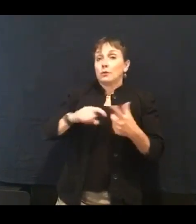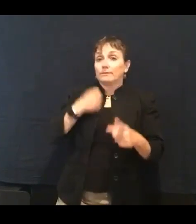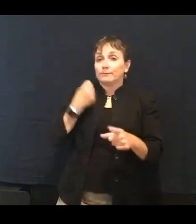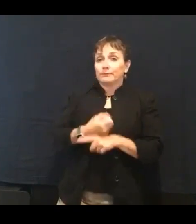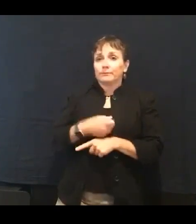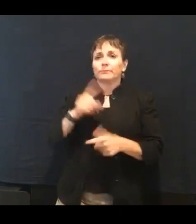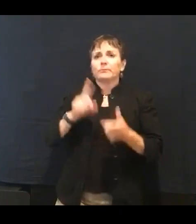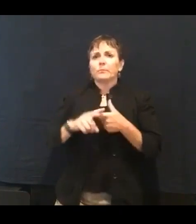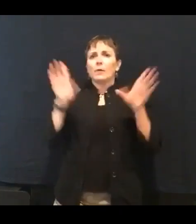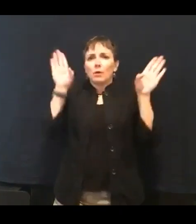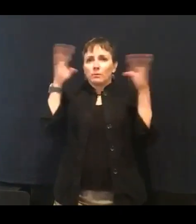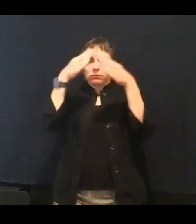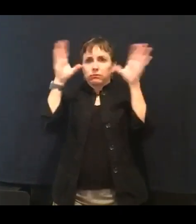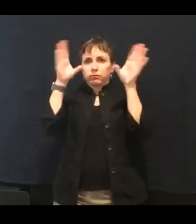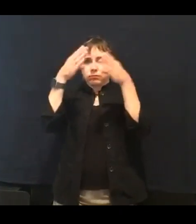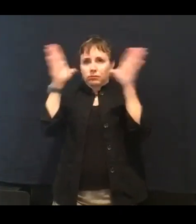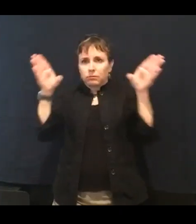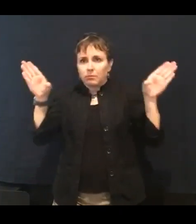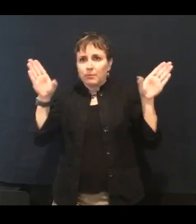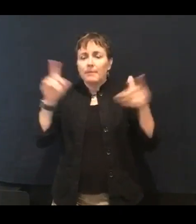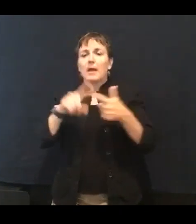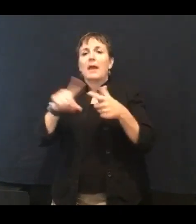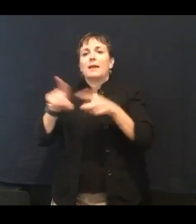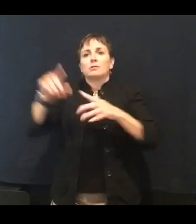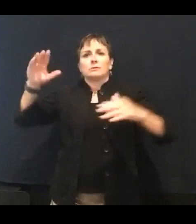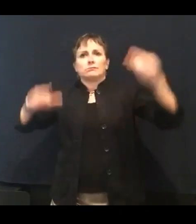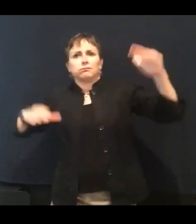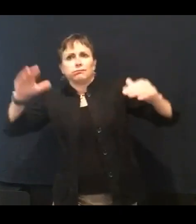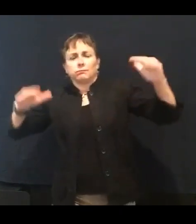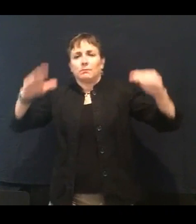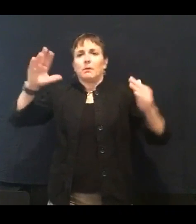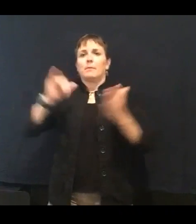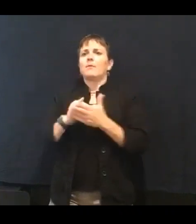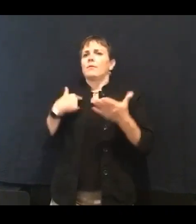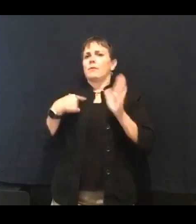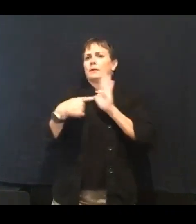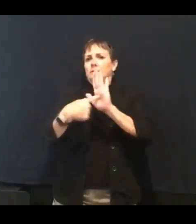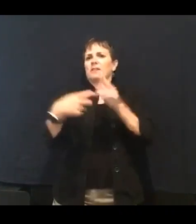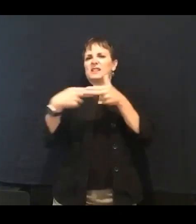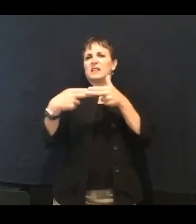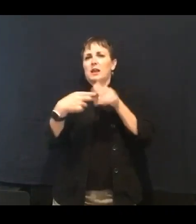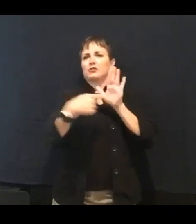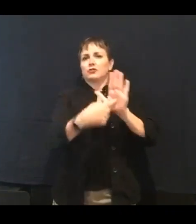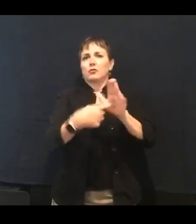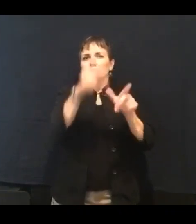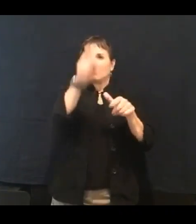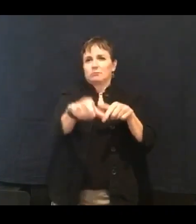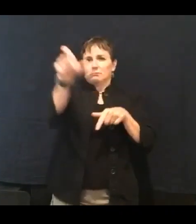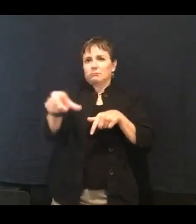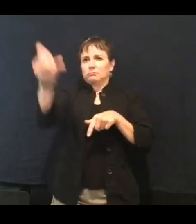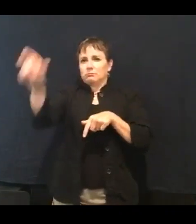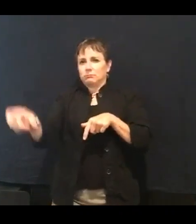on vestibular function. The chart onscreen outlines a simple summary of these distinctions.